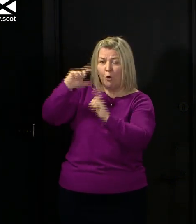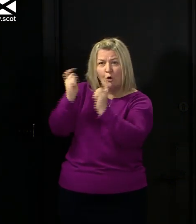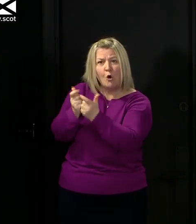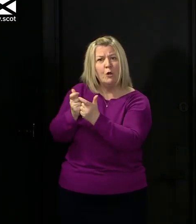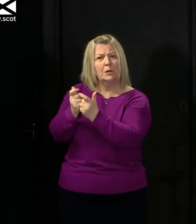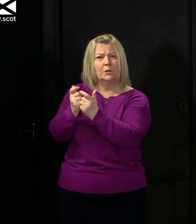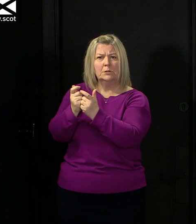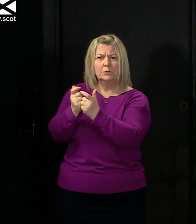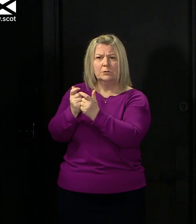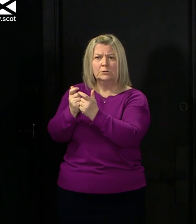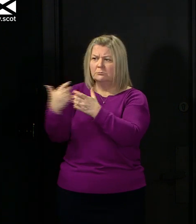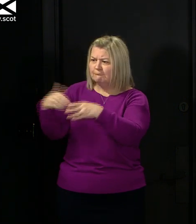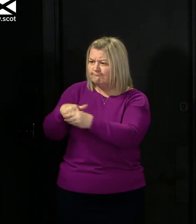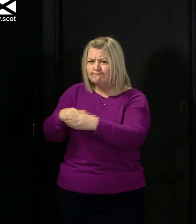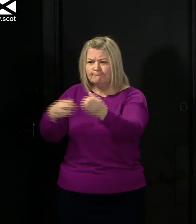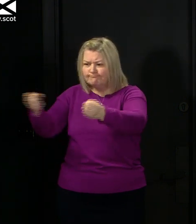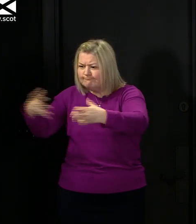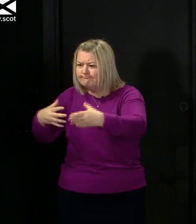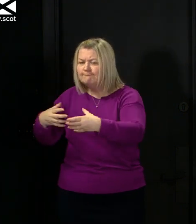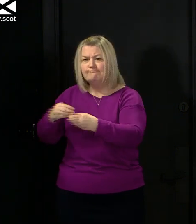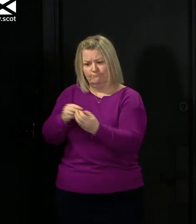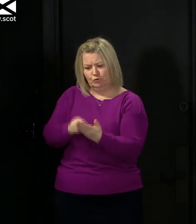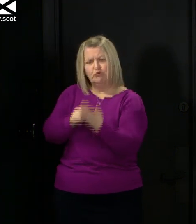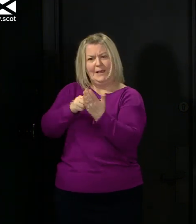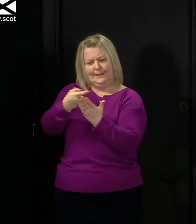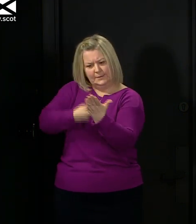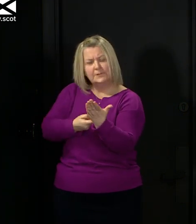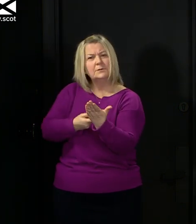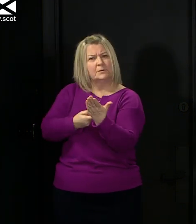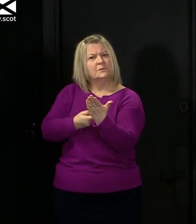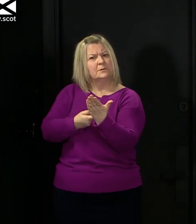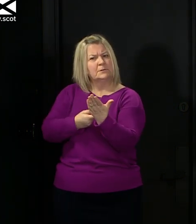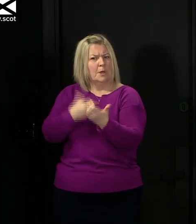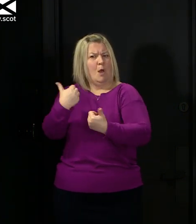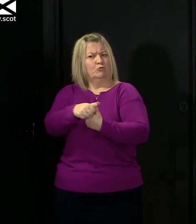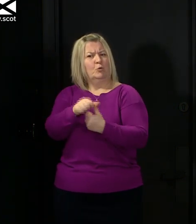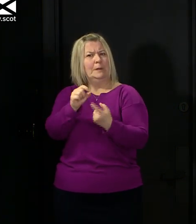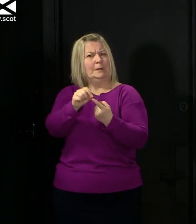PPE for different staff groups to wear in different circumstances that should be followed.